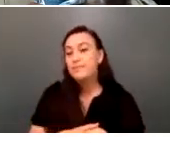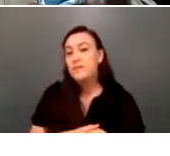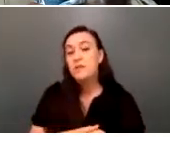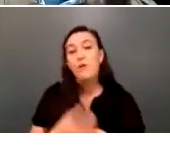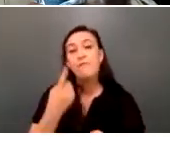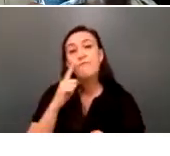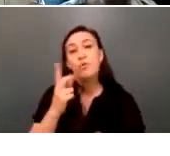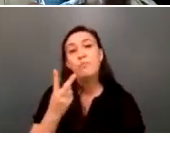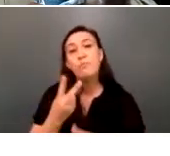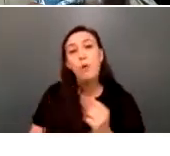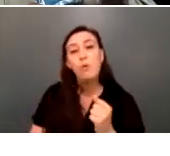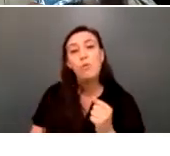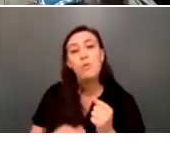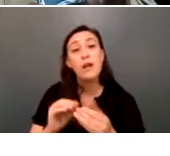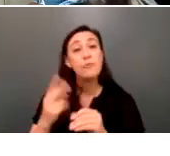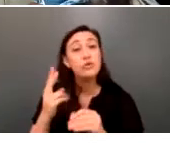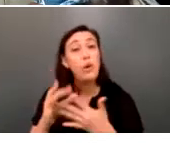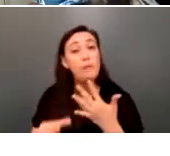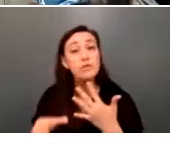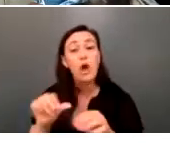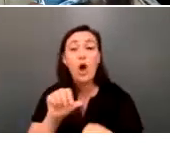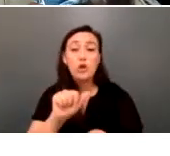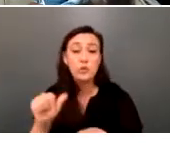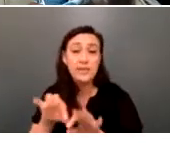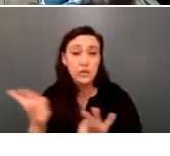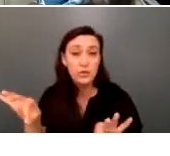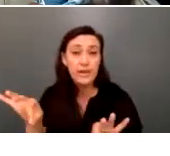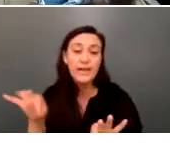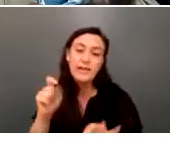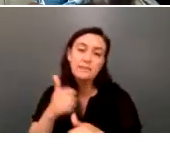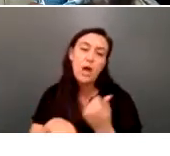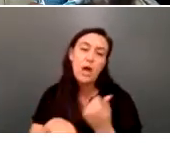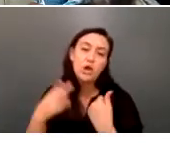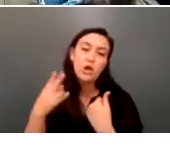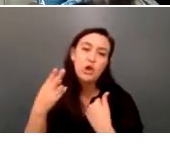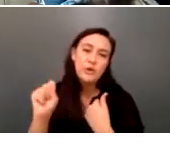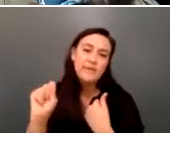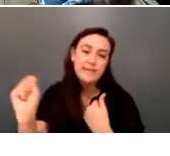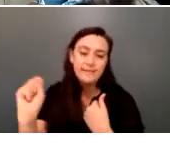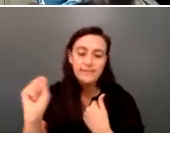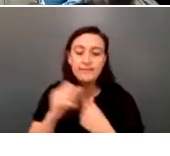So for both the number two option of associates degree that needs to be in Human Services, that's correct and Human